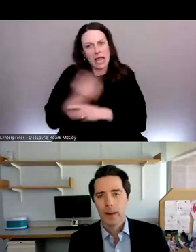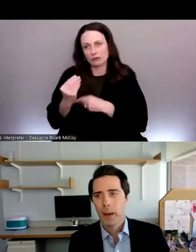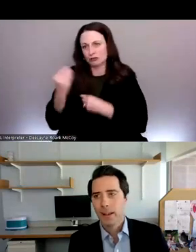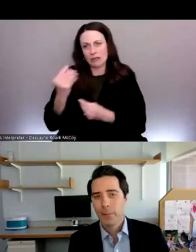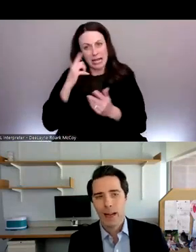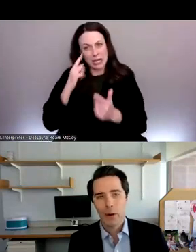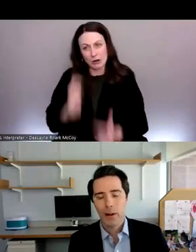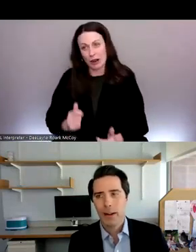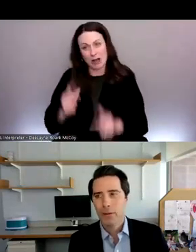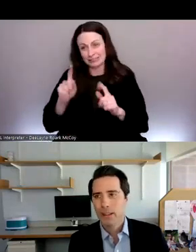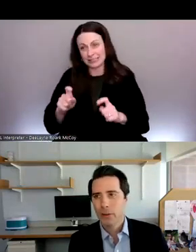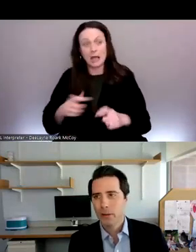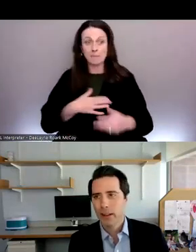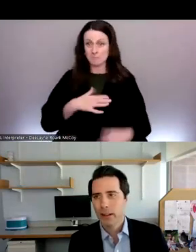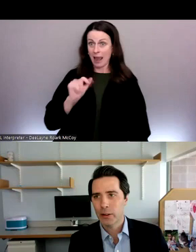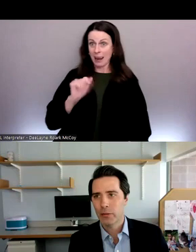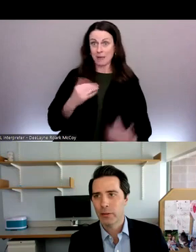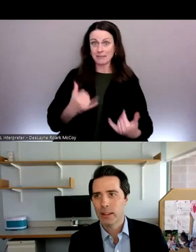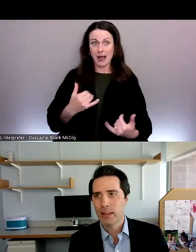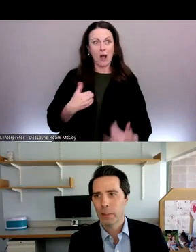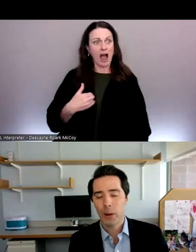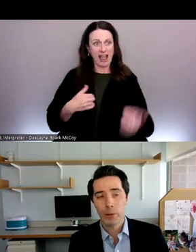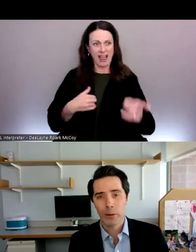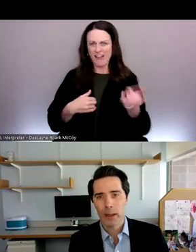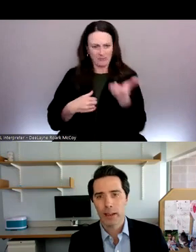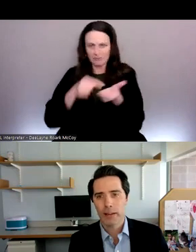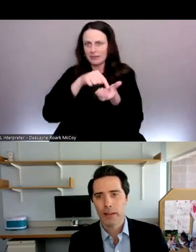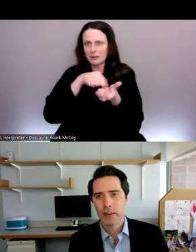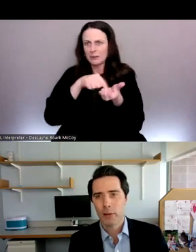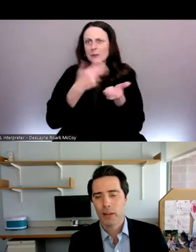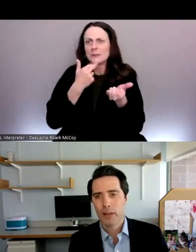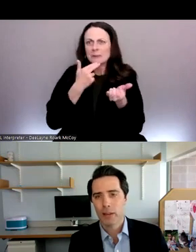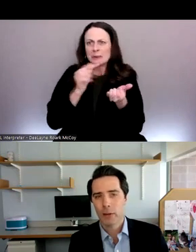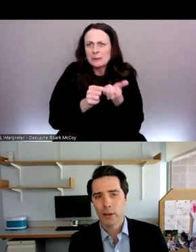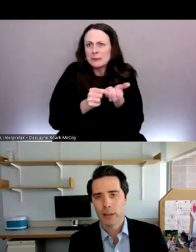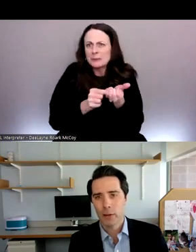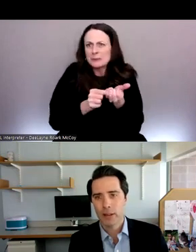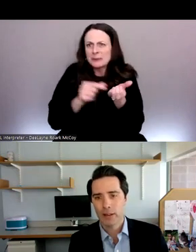in my lab now I have a sequencer that actually fits in the palm of your hand